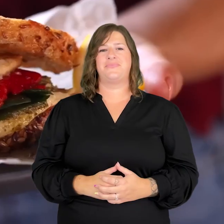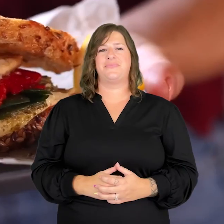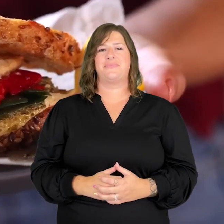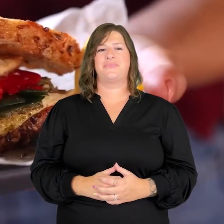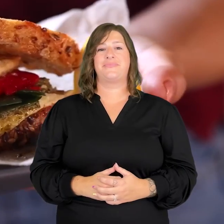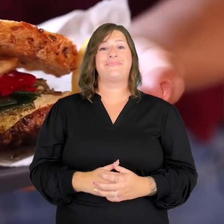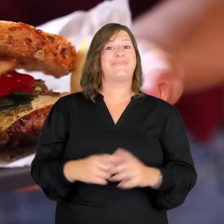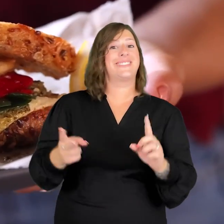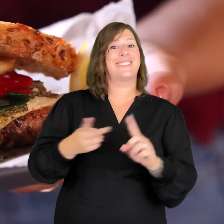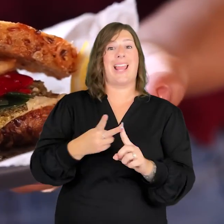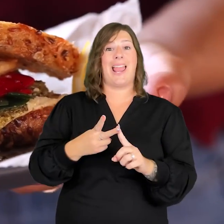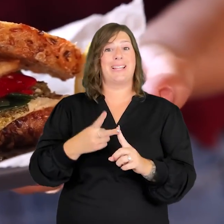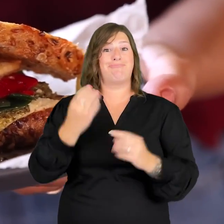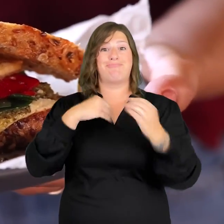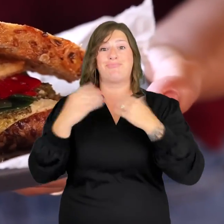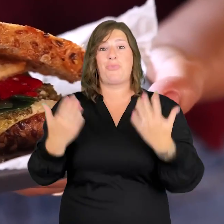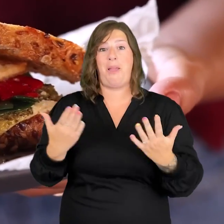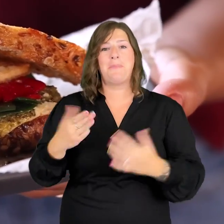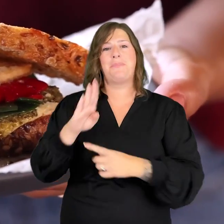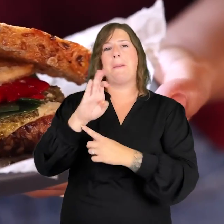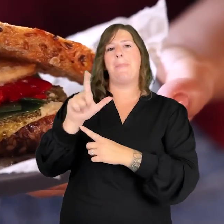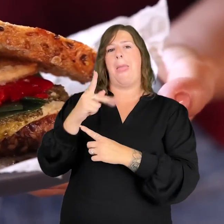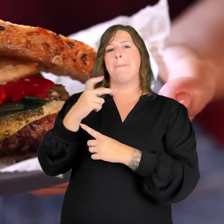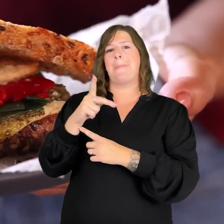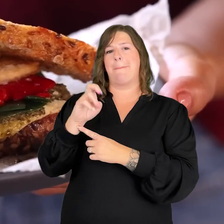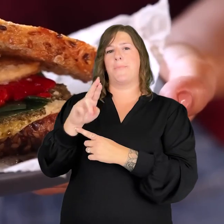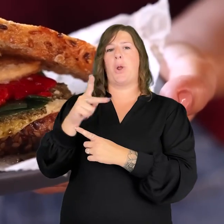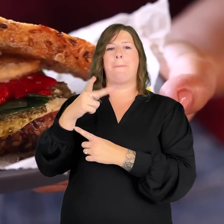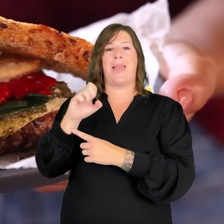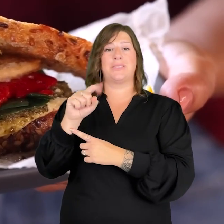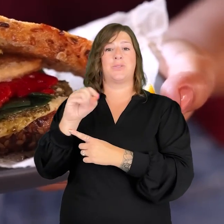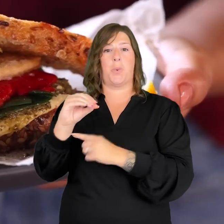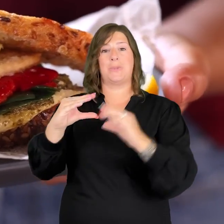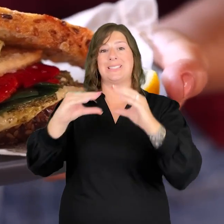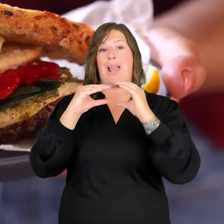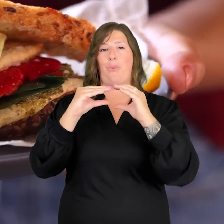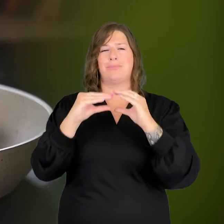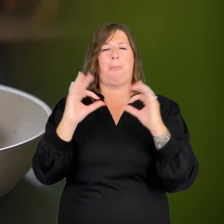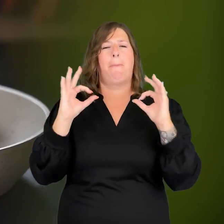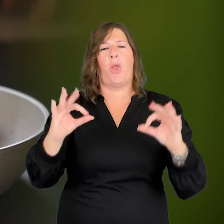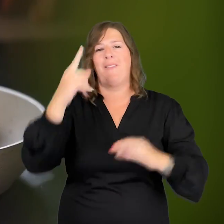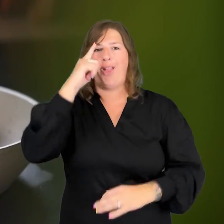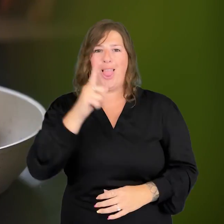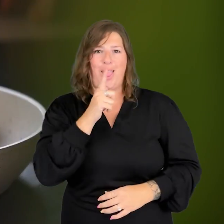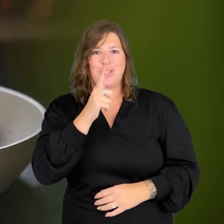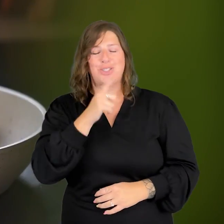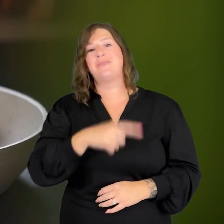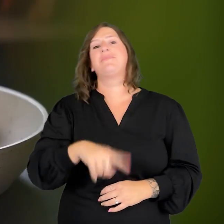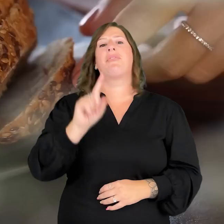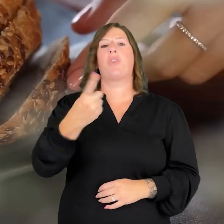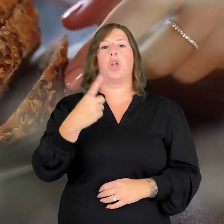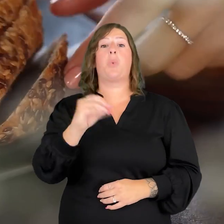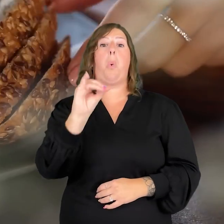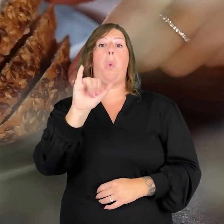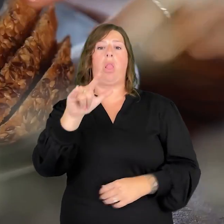Next is a loaded roasted bell pepper pesto sandwich. Perfect for lunch. First, we're going to heat up some oil in a pan.